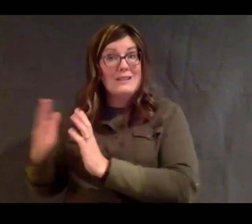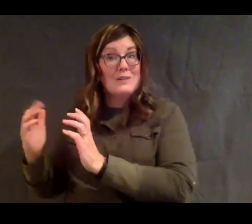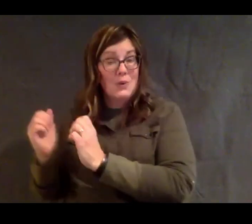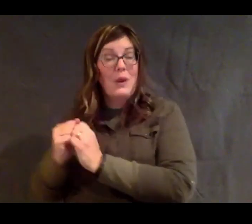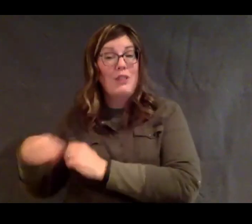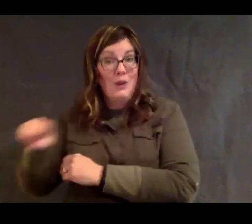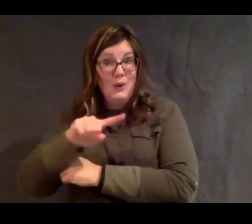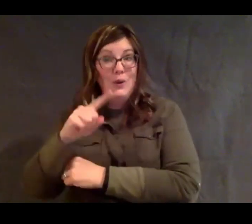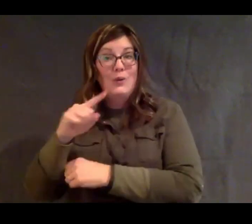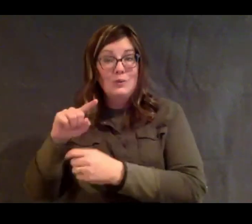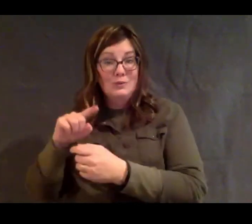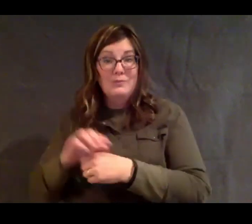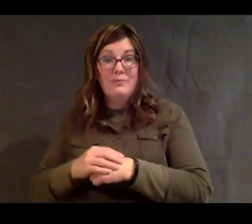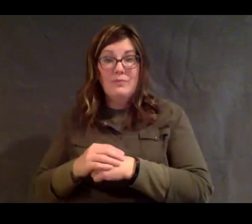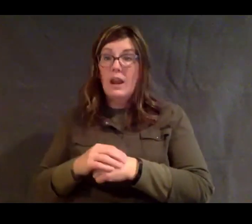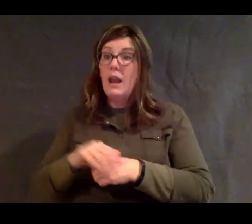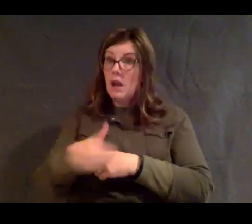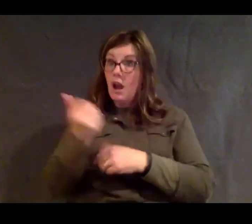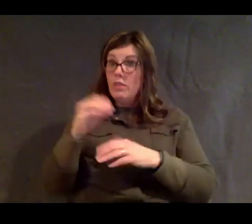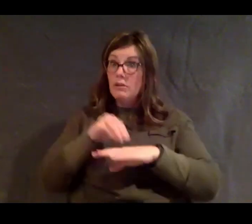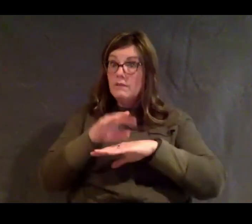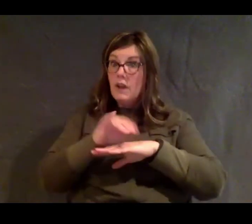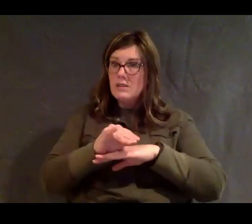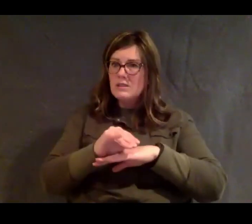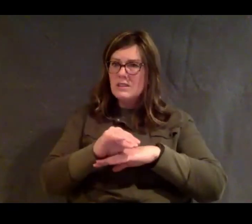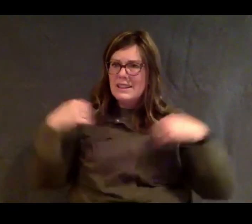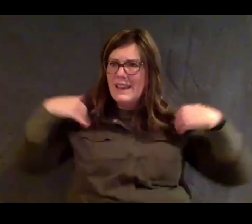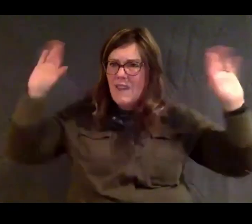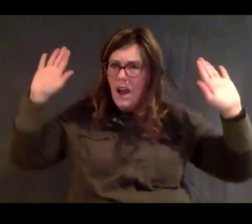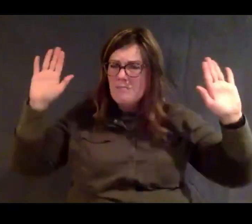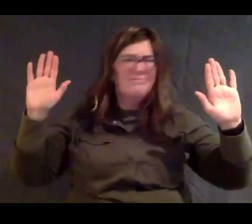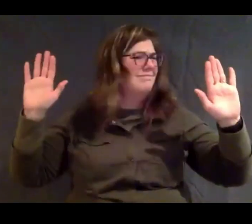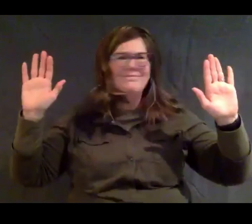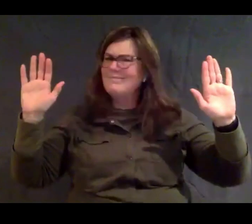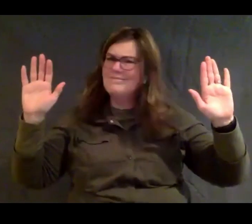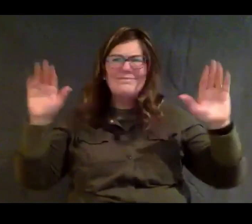advice is just don't give up keep fighting you know people will tell you all the time it can't